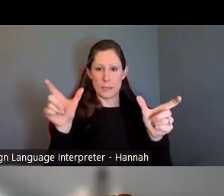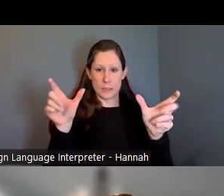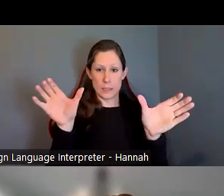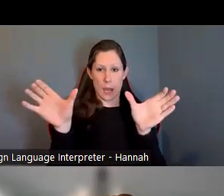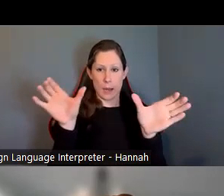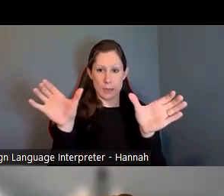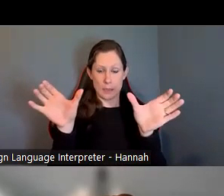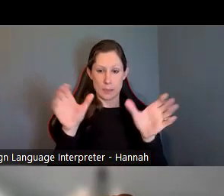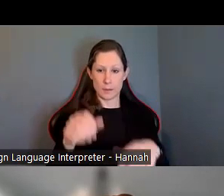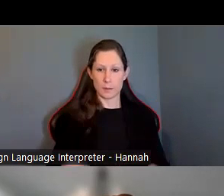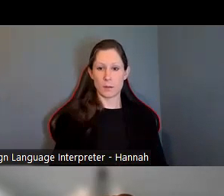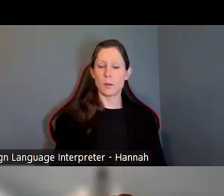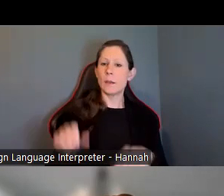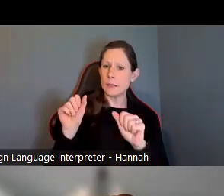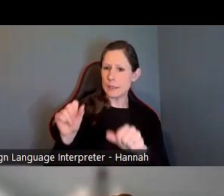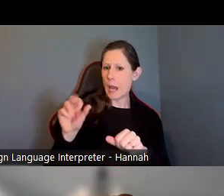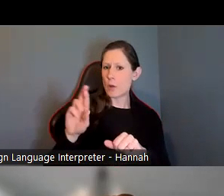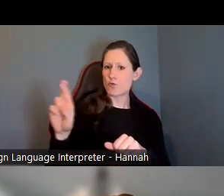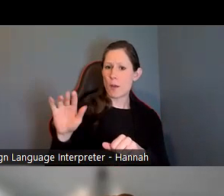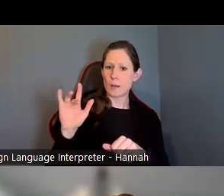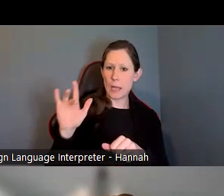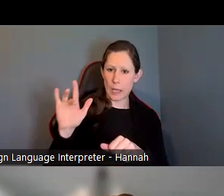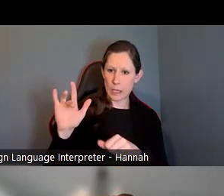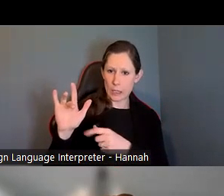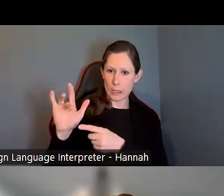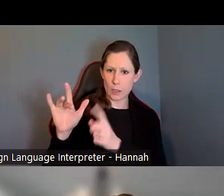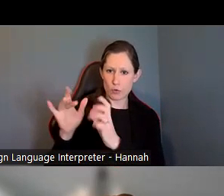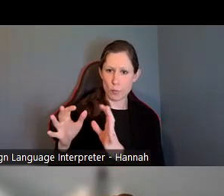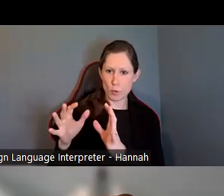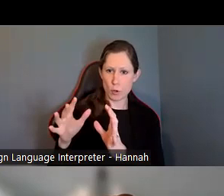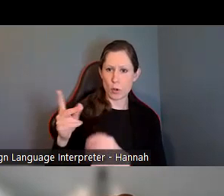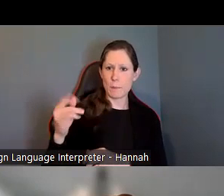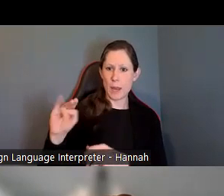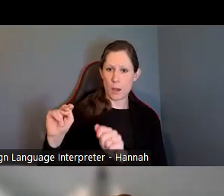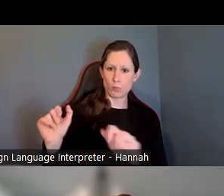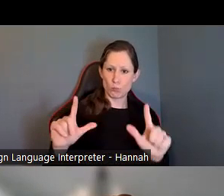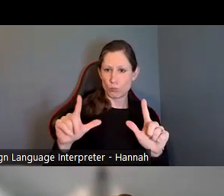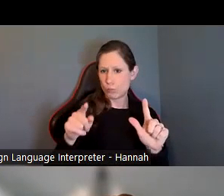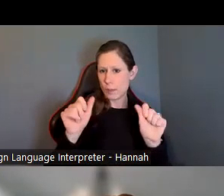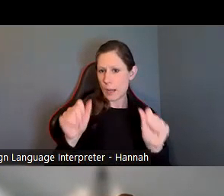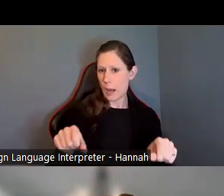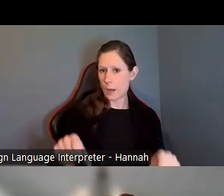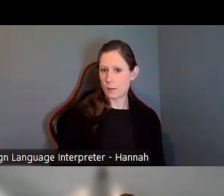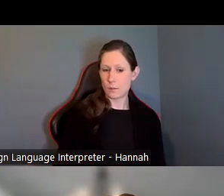click on the interpreter and pin. Magan: Can you try that, Angela?